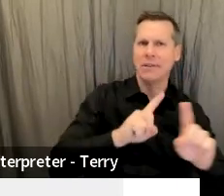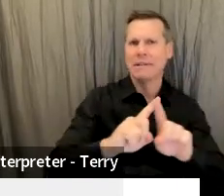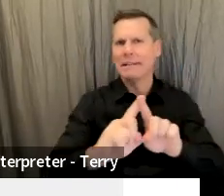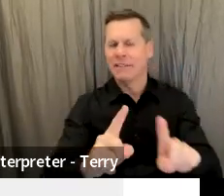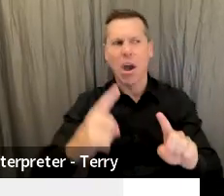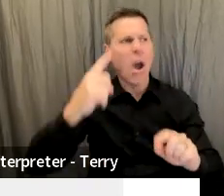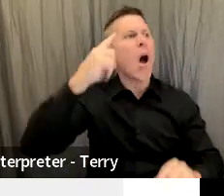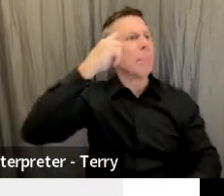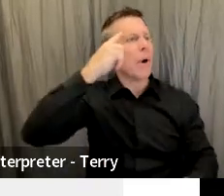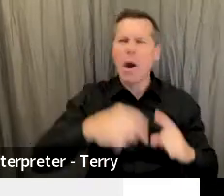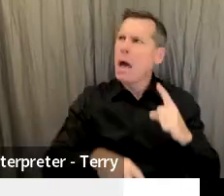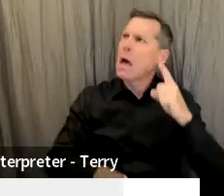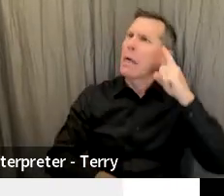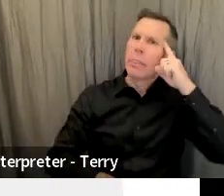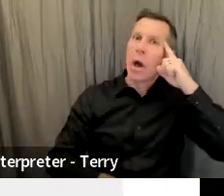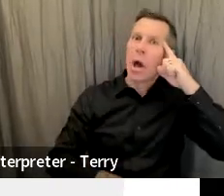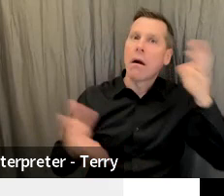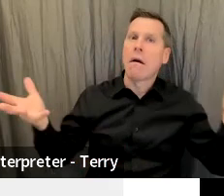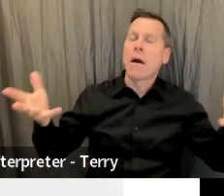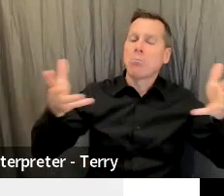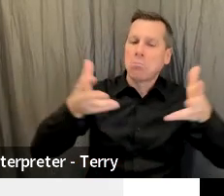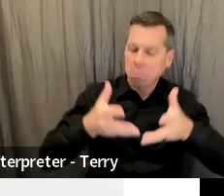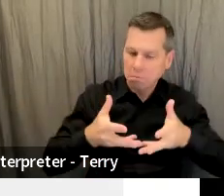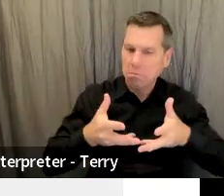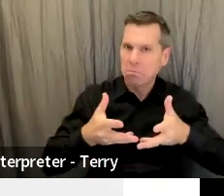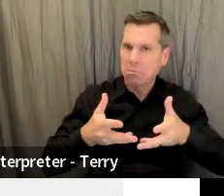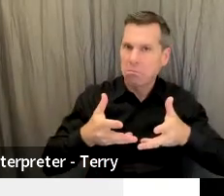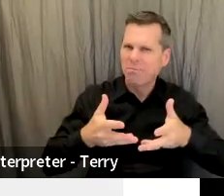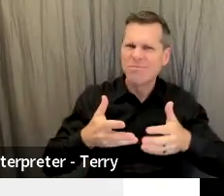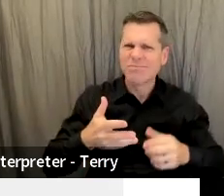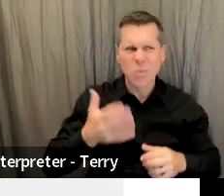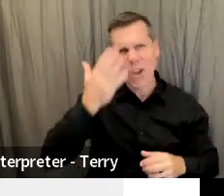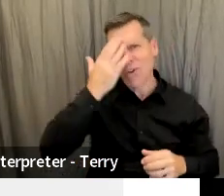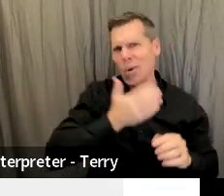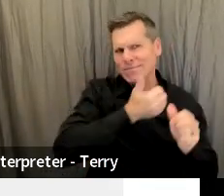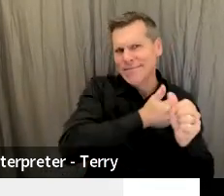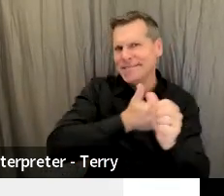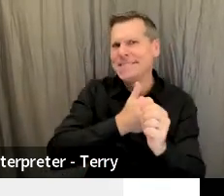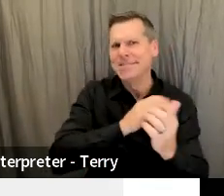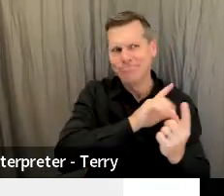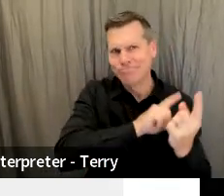And while we all knew each other working together